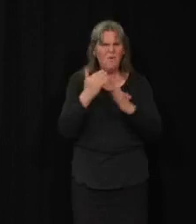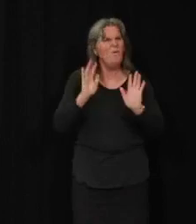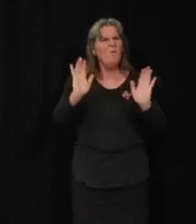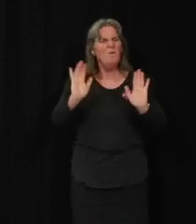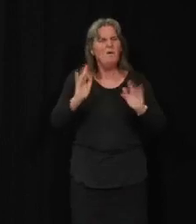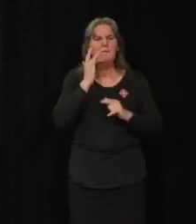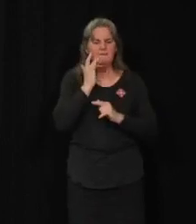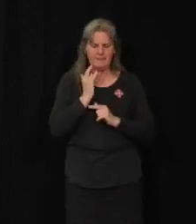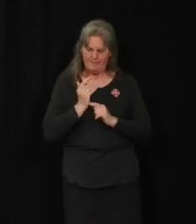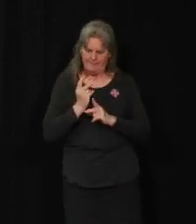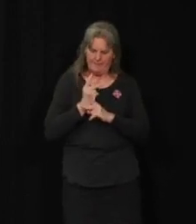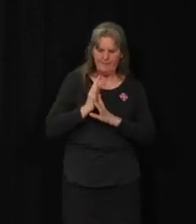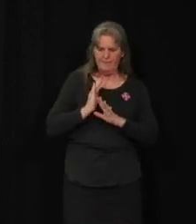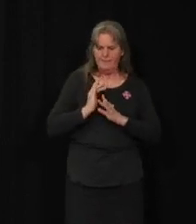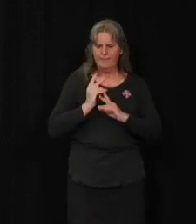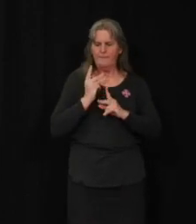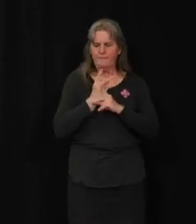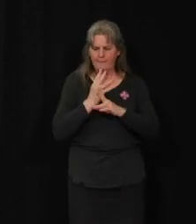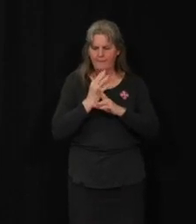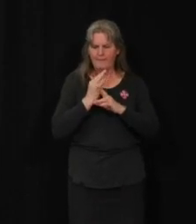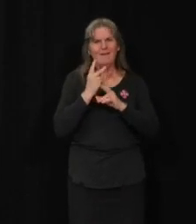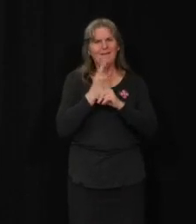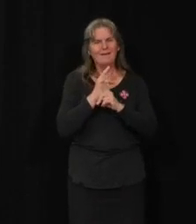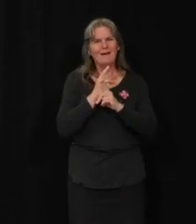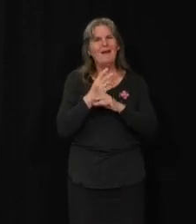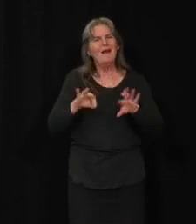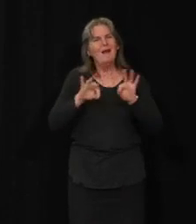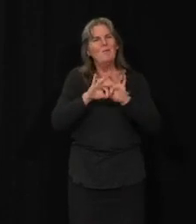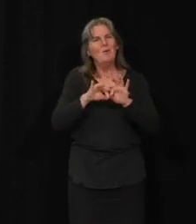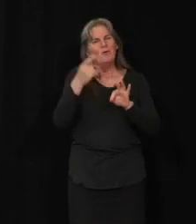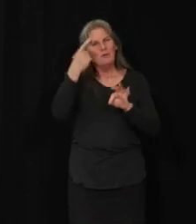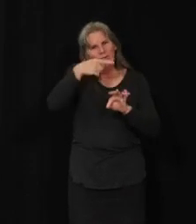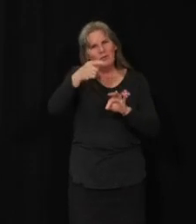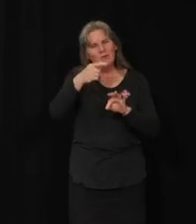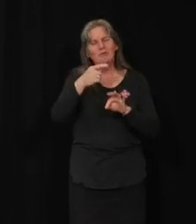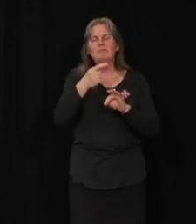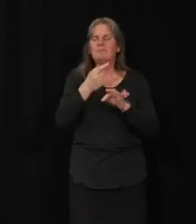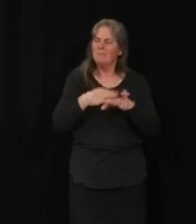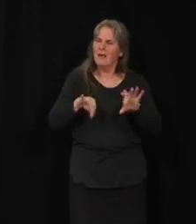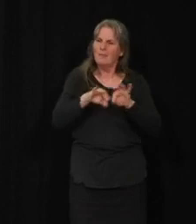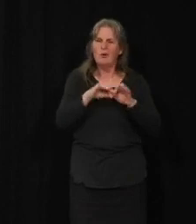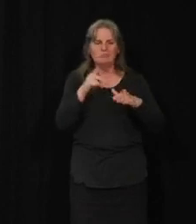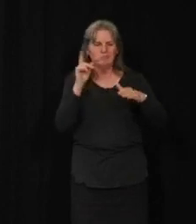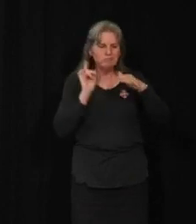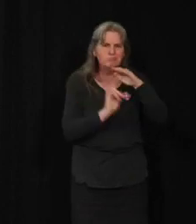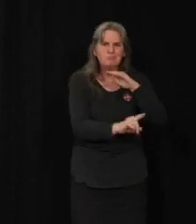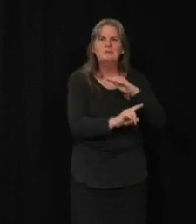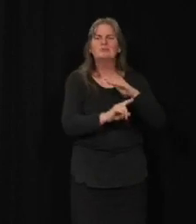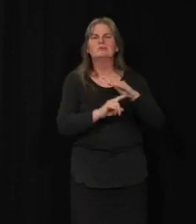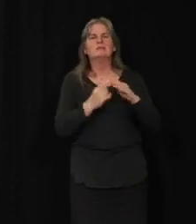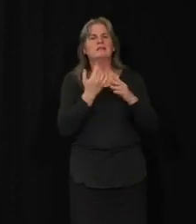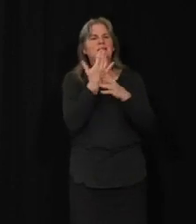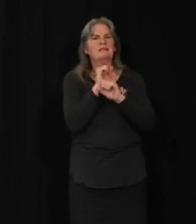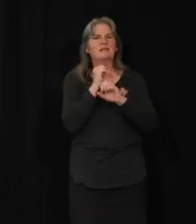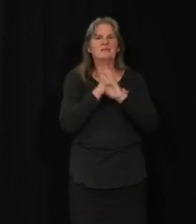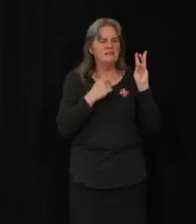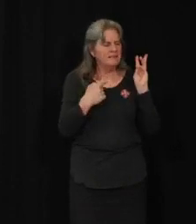One of the biggest things again is reminding Yukoners how important the self-isolation is and how important the Safe Six is.